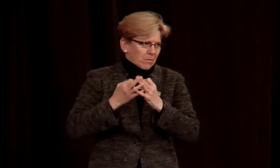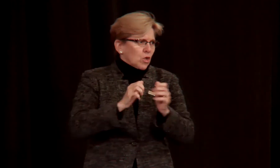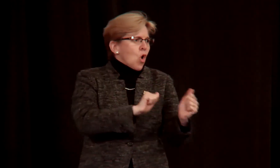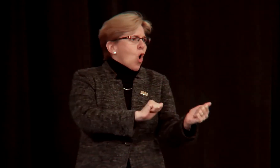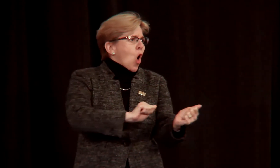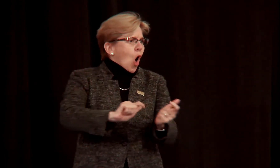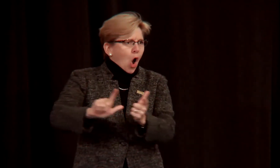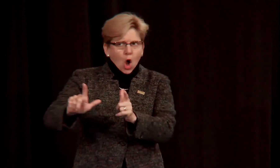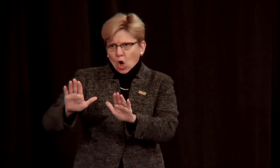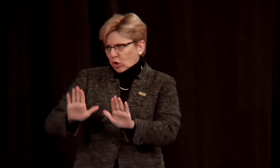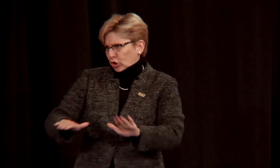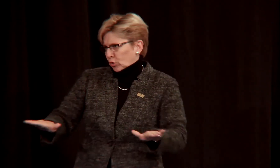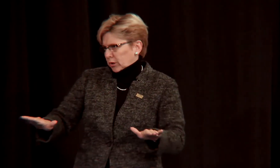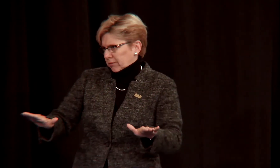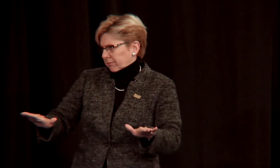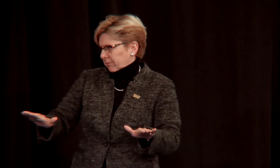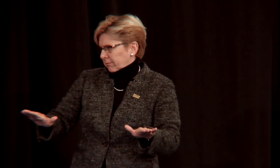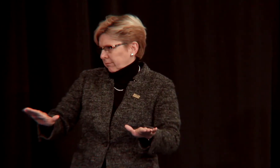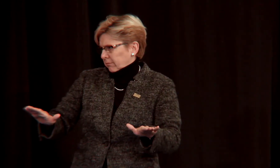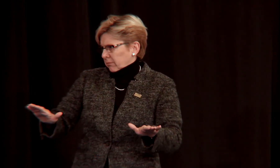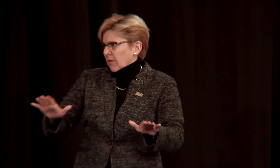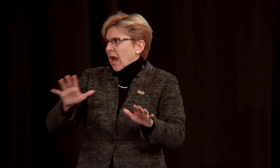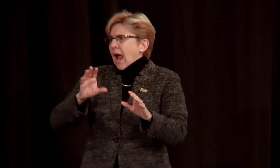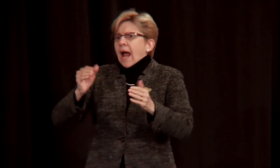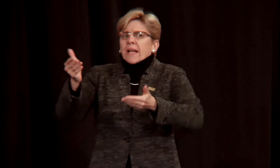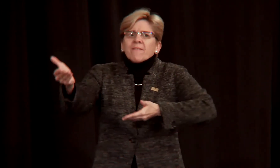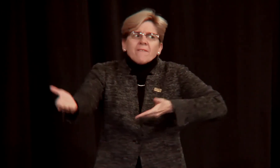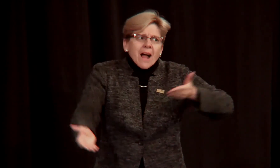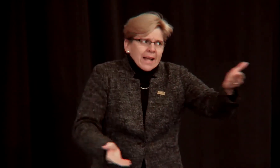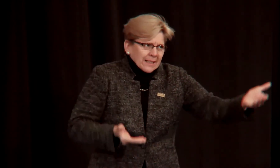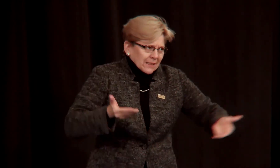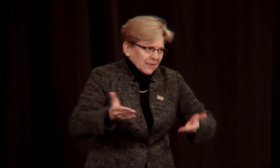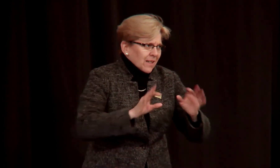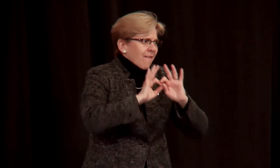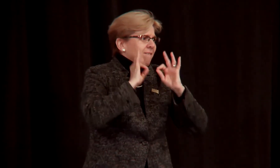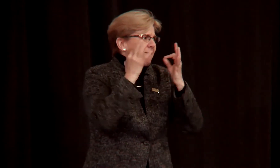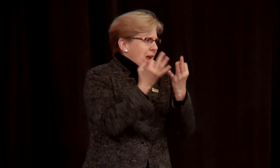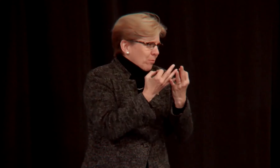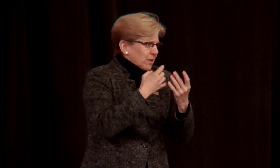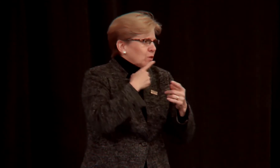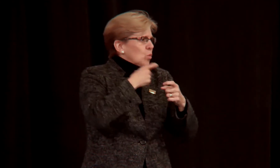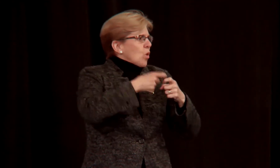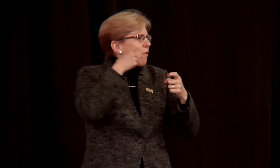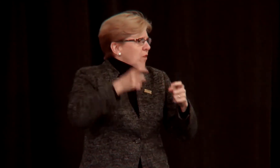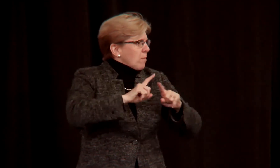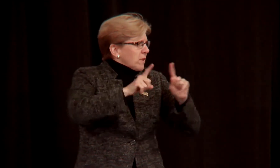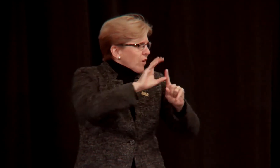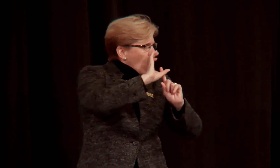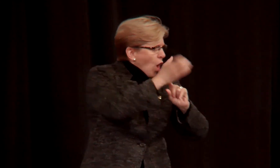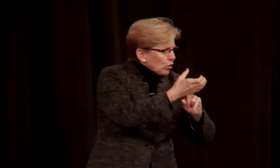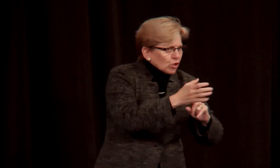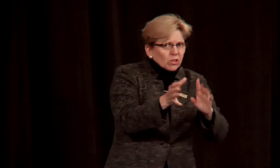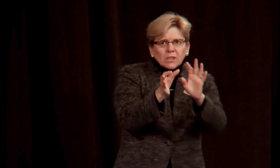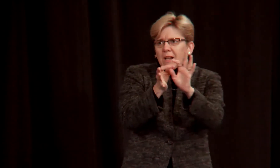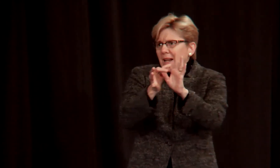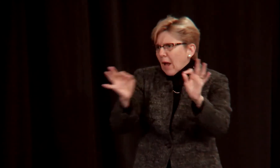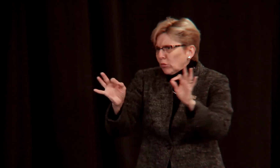to all families and all students. We need to invite families from different cultures, languages,